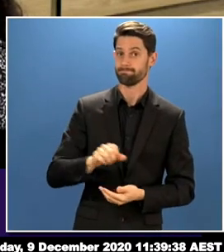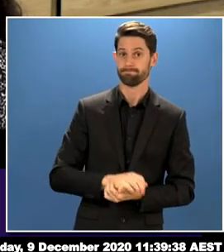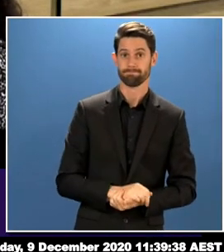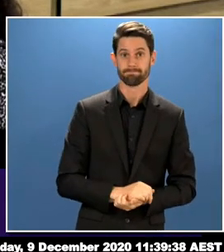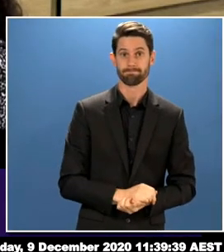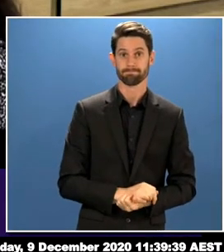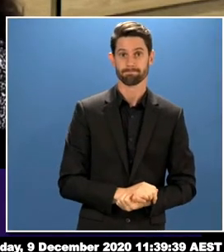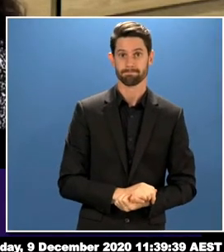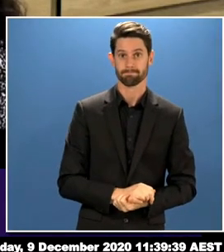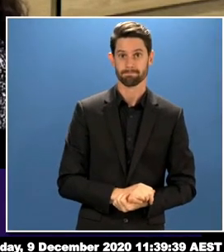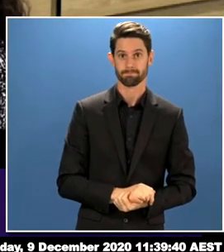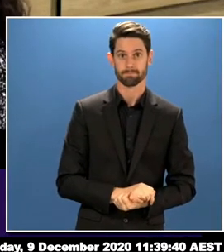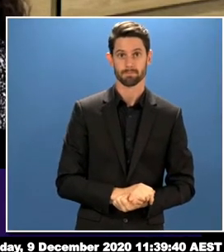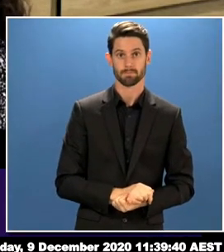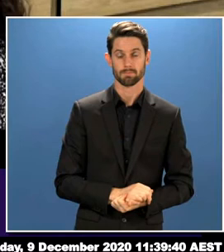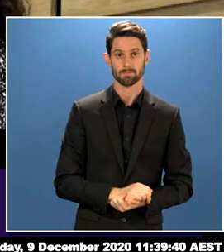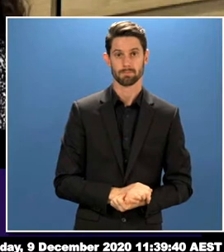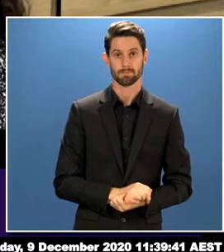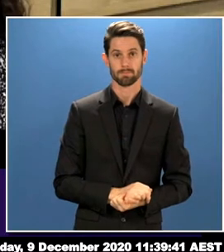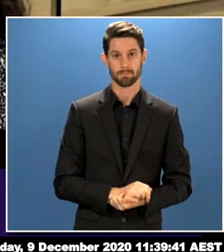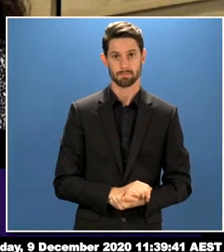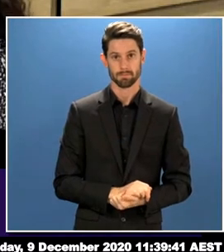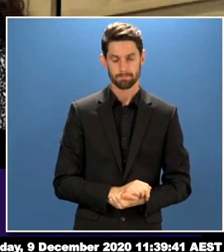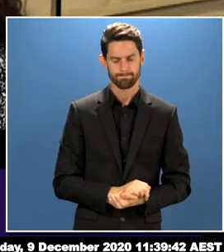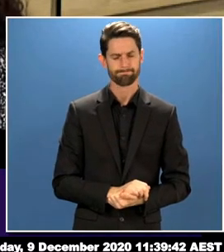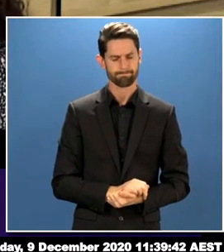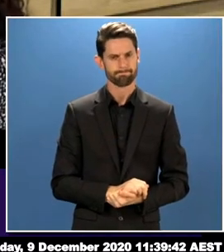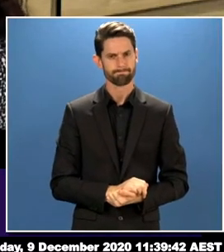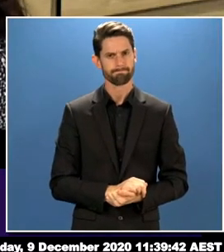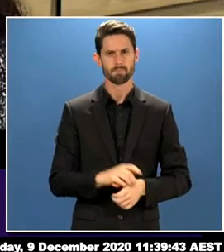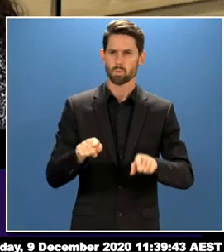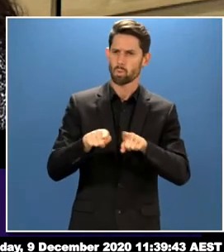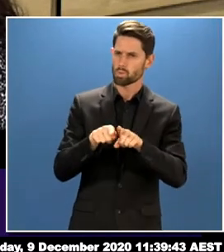And we have touched on the extent of the external engagement